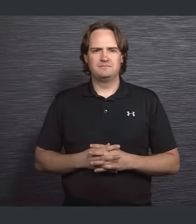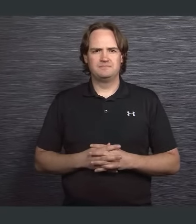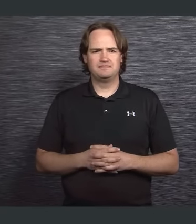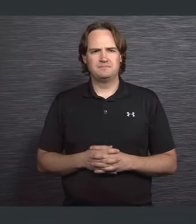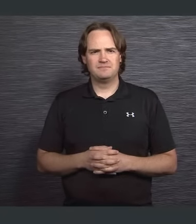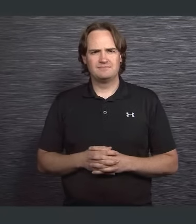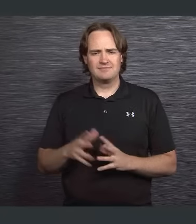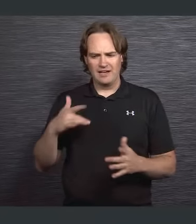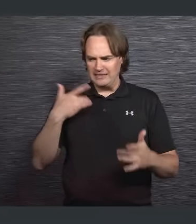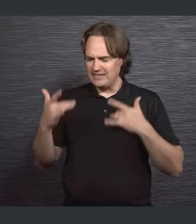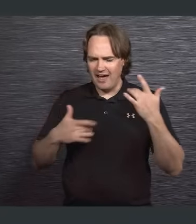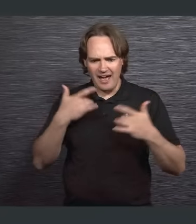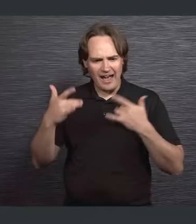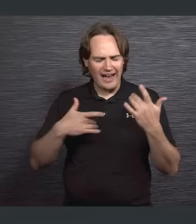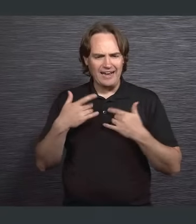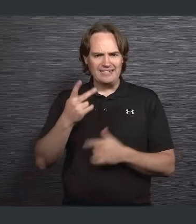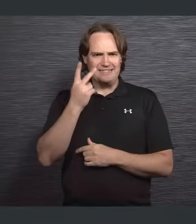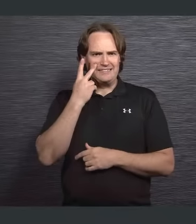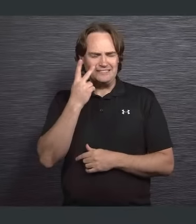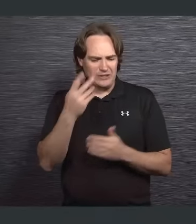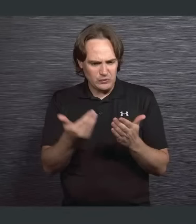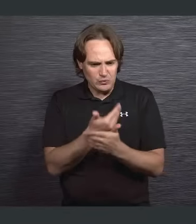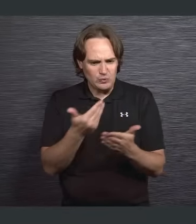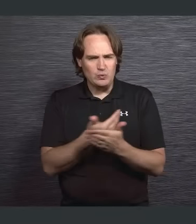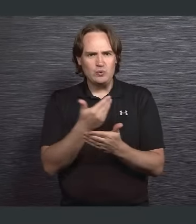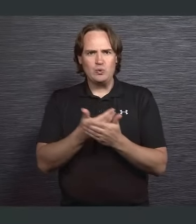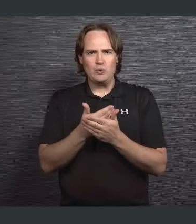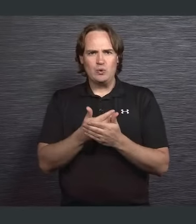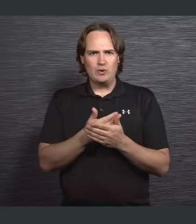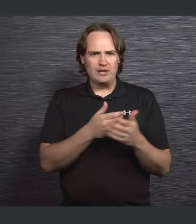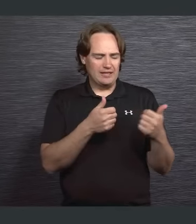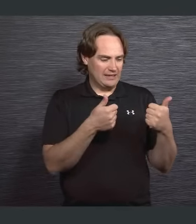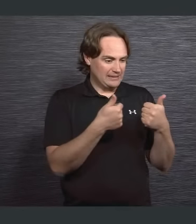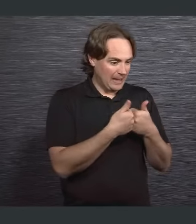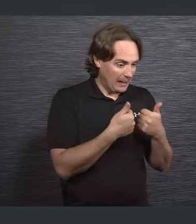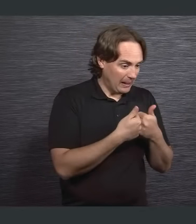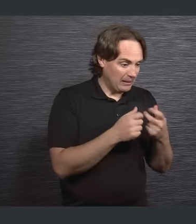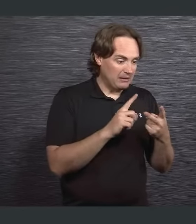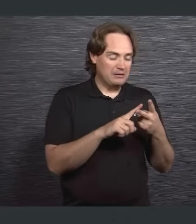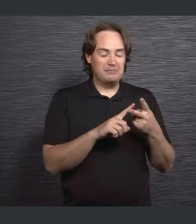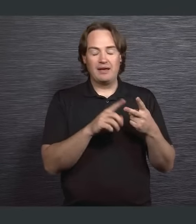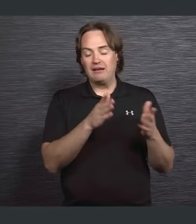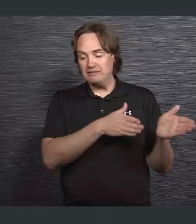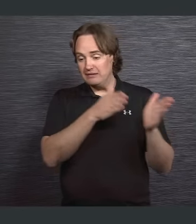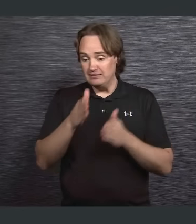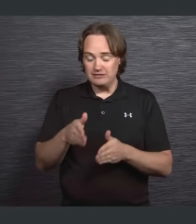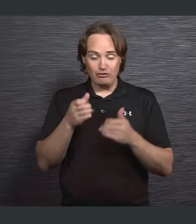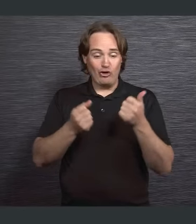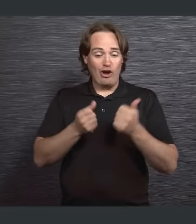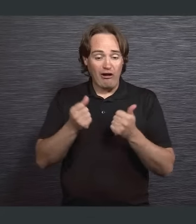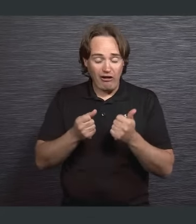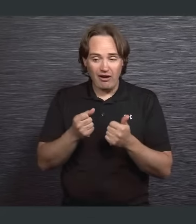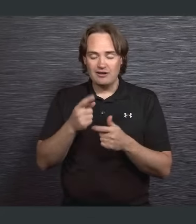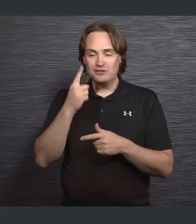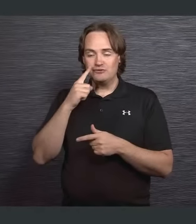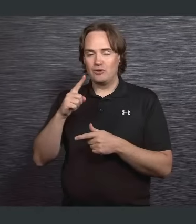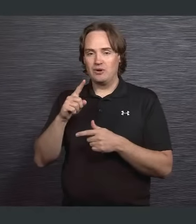It's exciting to see a new adaptation of game engines moving from content creation technology to making